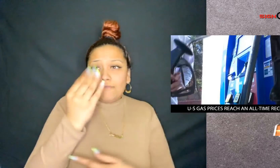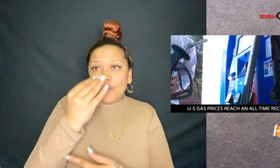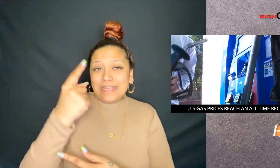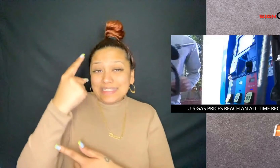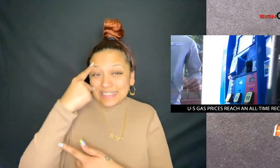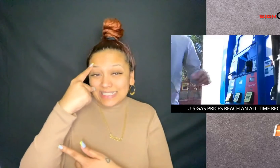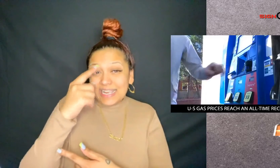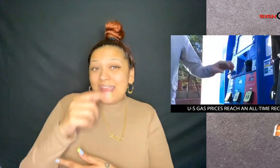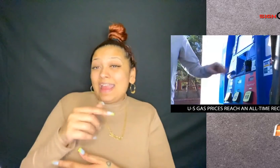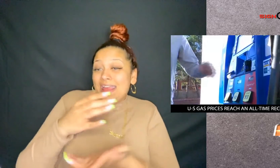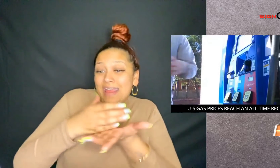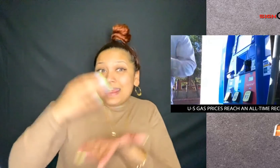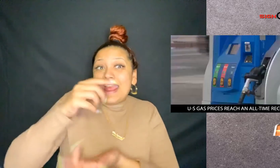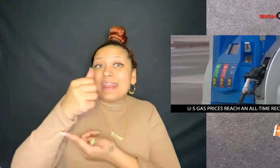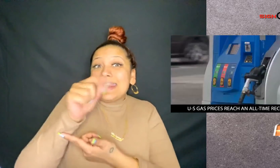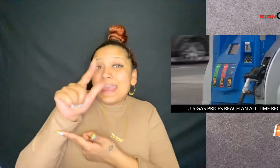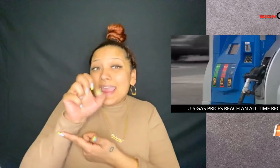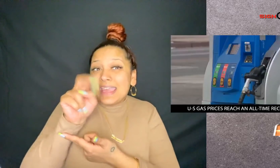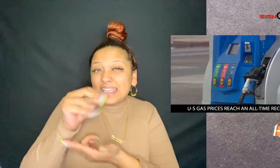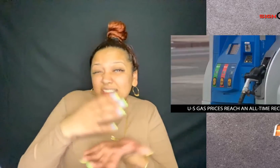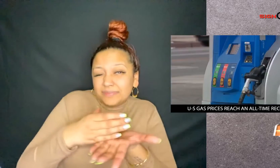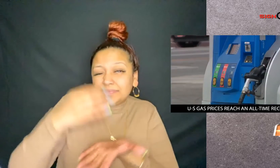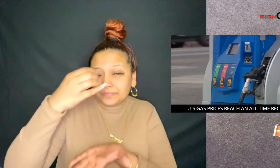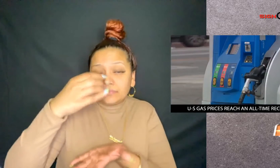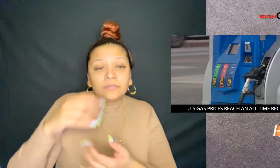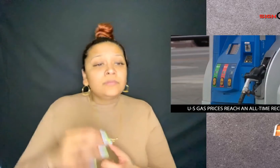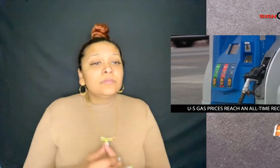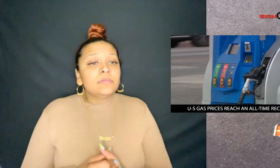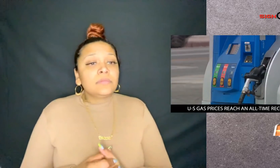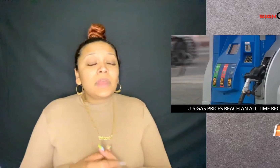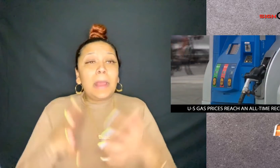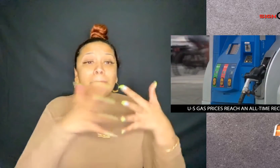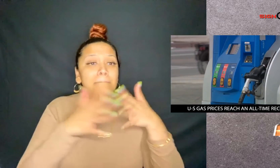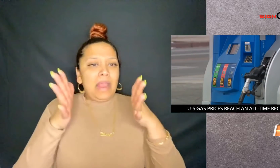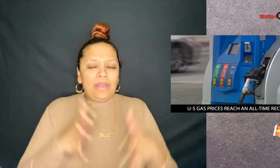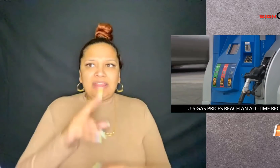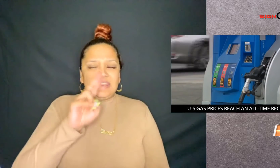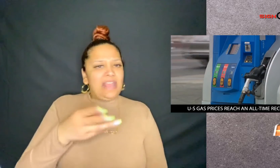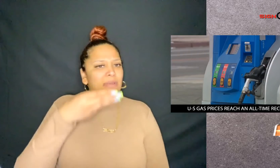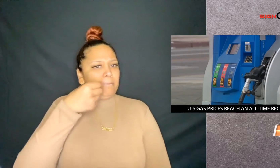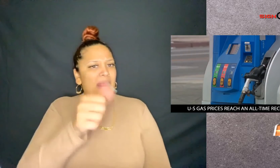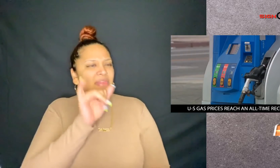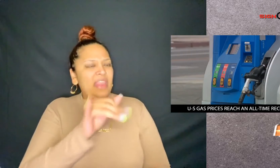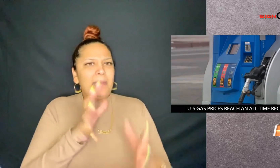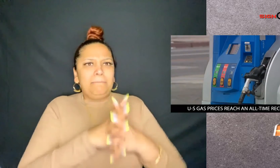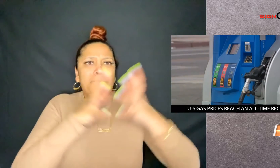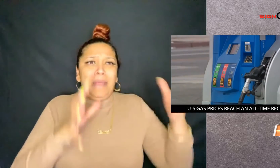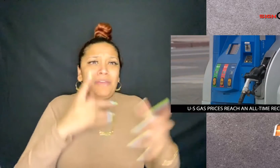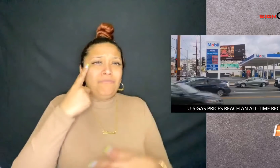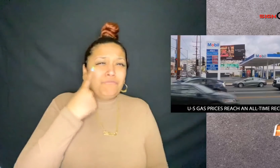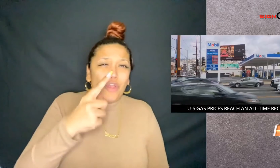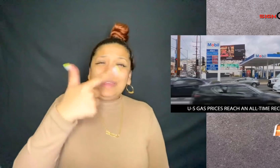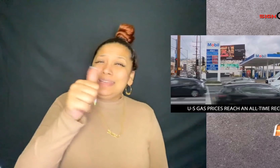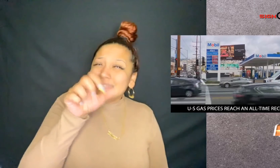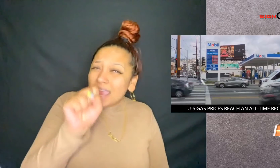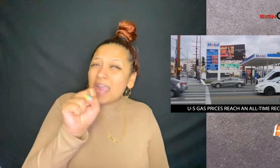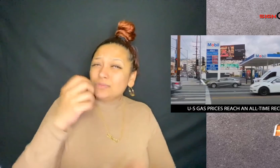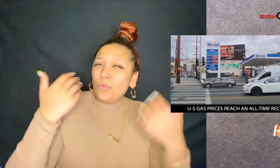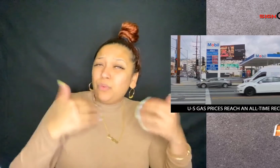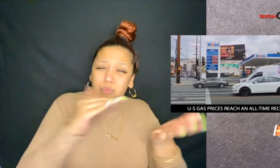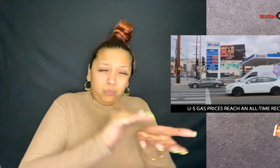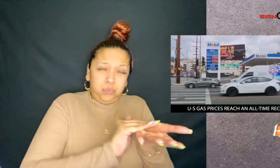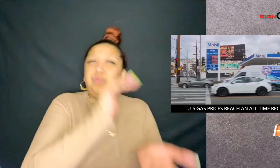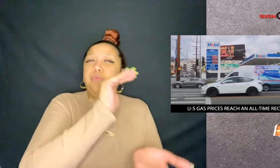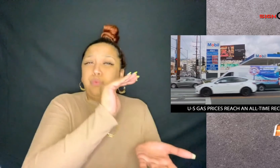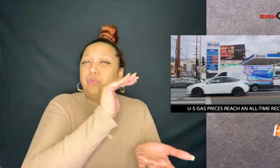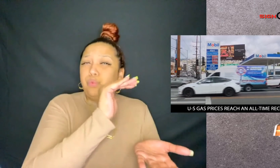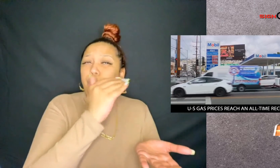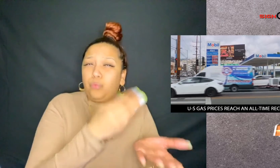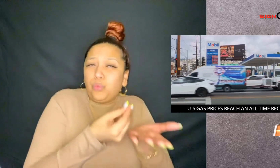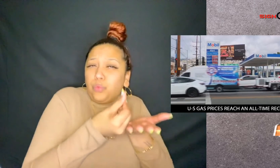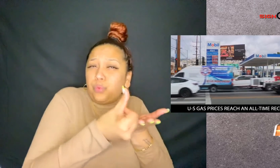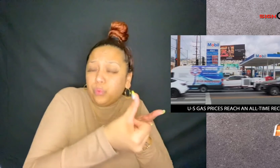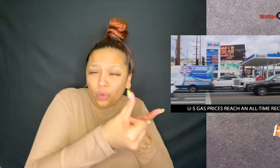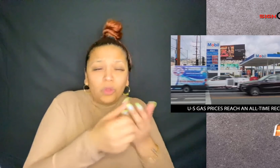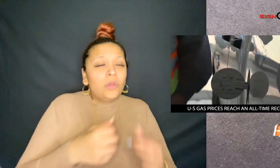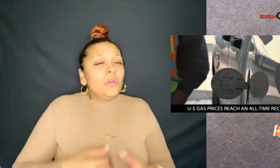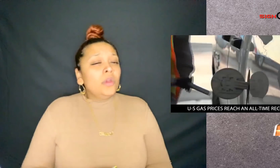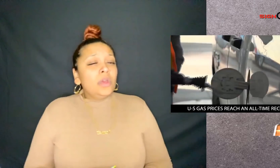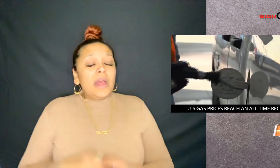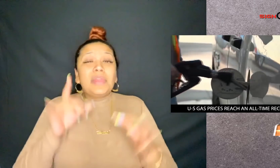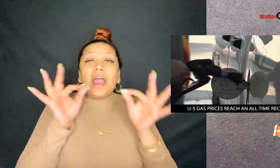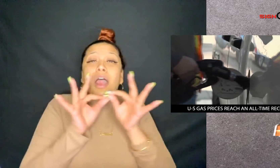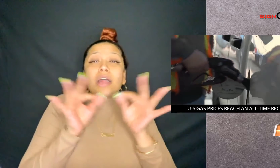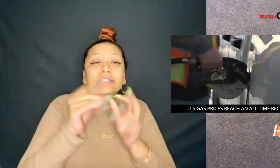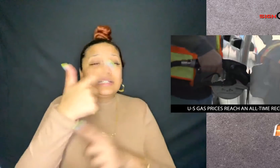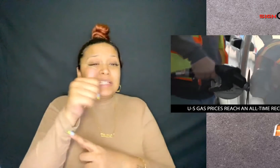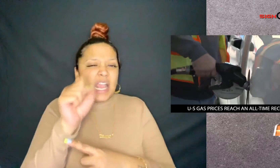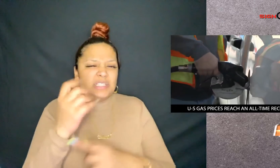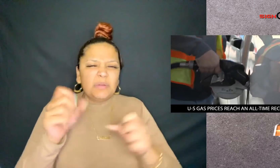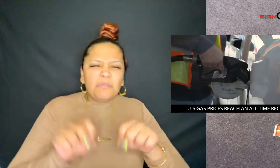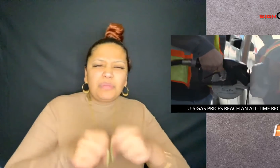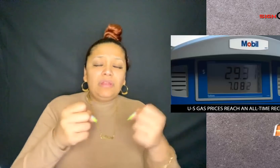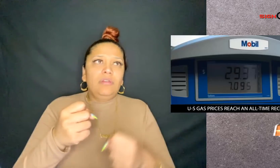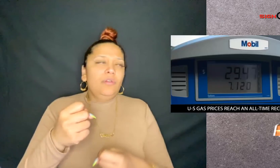according to the oil price information service gas now costs an average of $4.14 a gallon